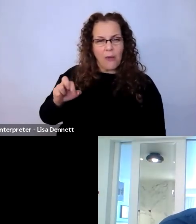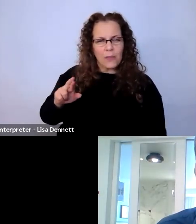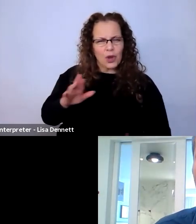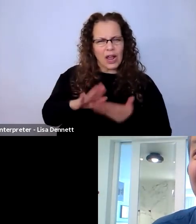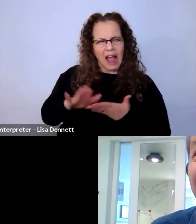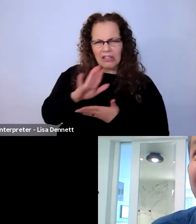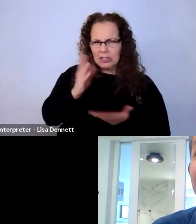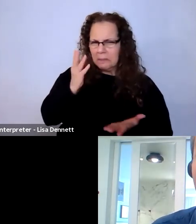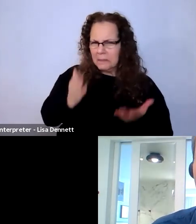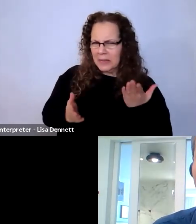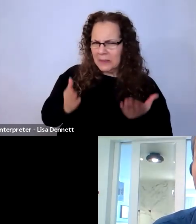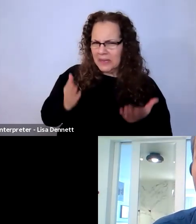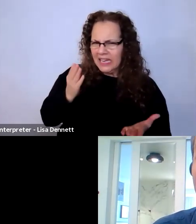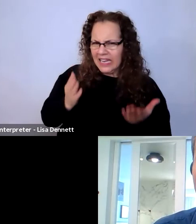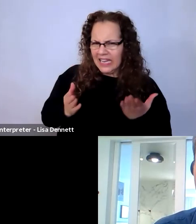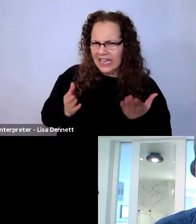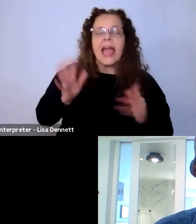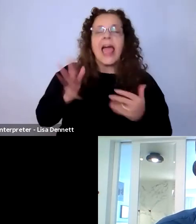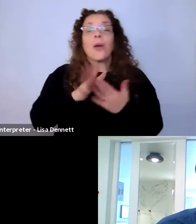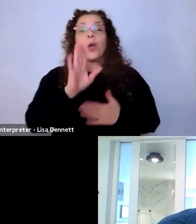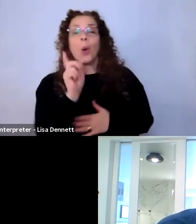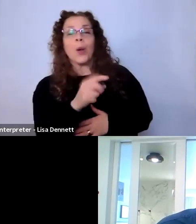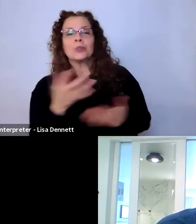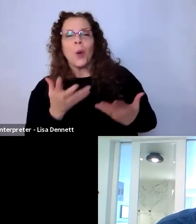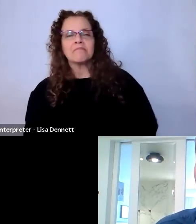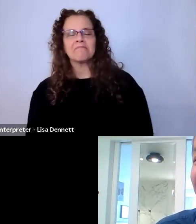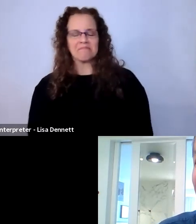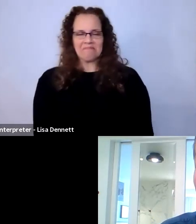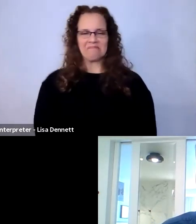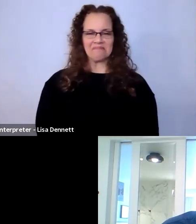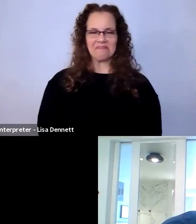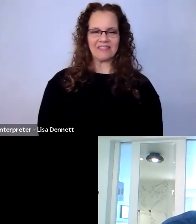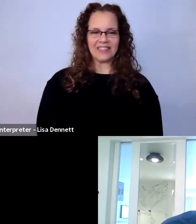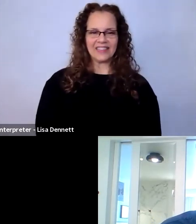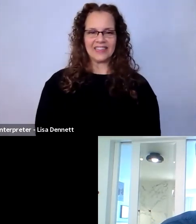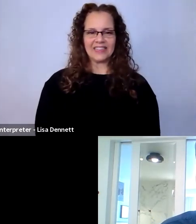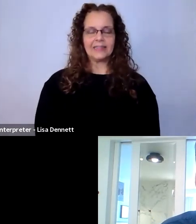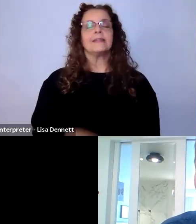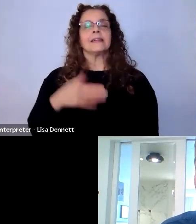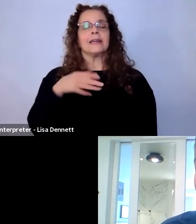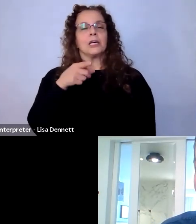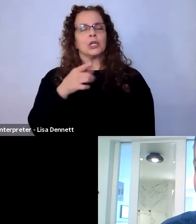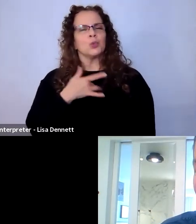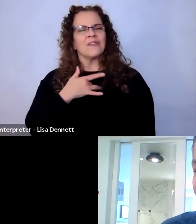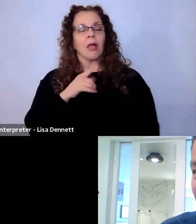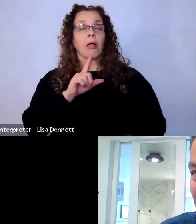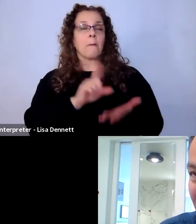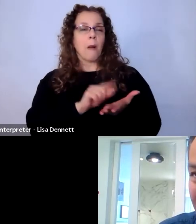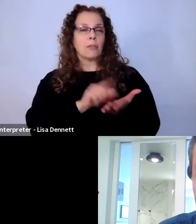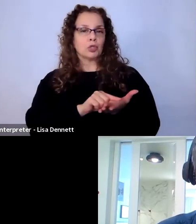maybe still anyway, asked the question. Joe Devon: All right. Do you feel that publishers of higher education have improved